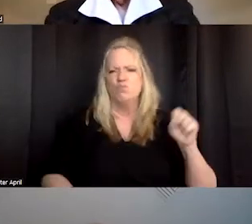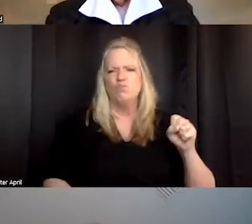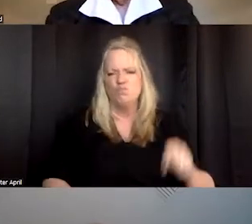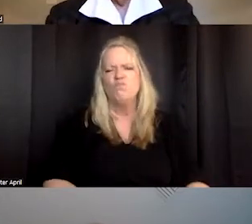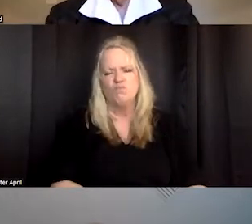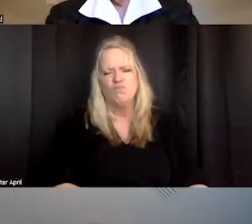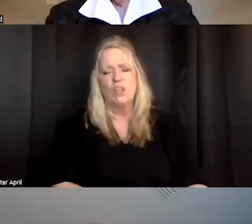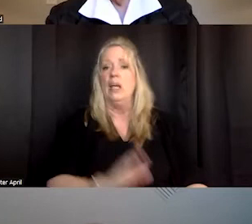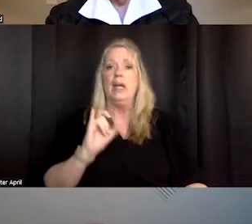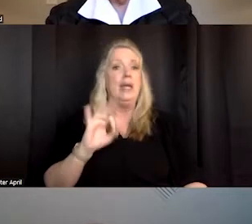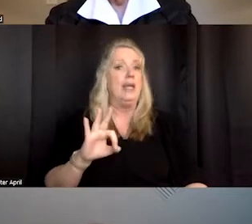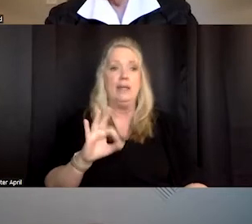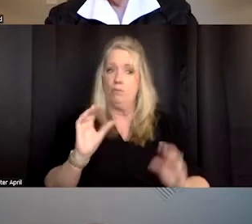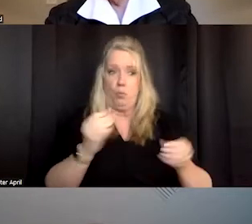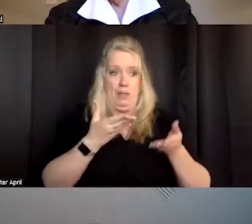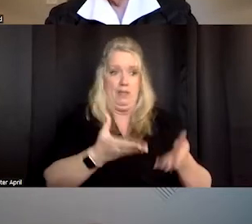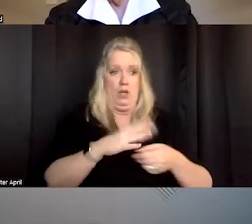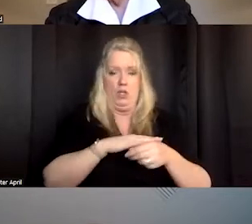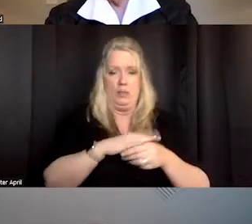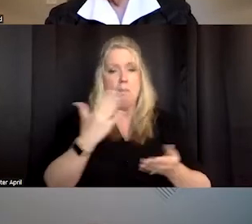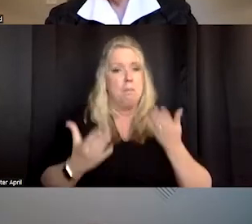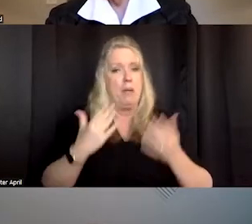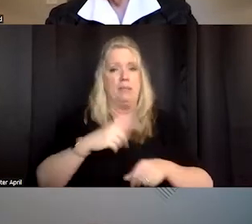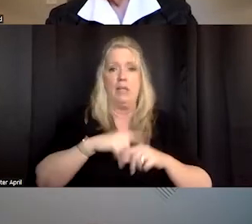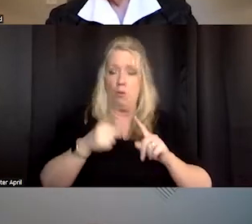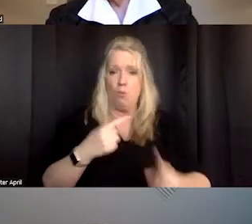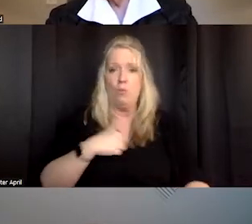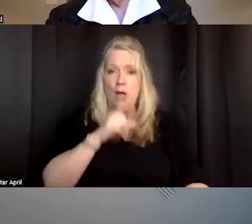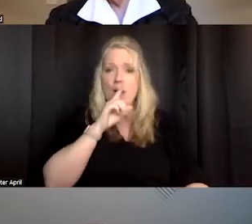IF THERE IS NOBODY ON SITE, THIS MAY BE A TIME WHEN WE ACTUALLY DISPATCH EMS.